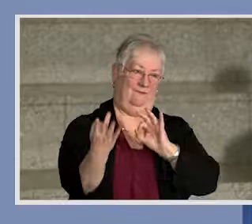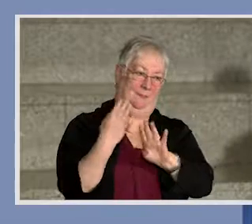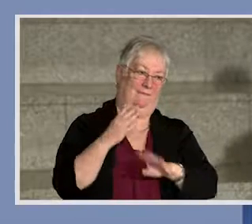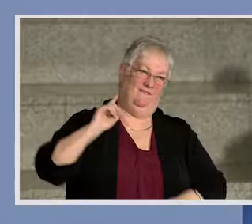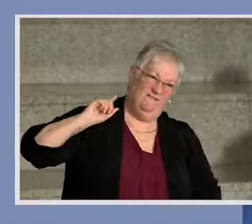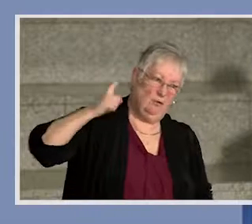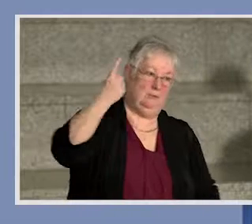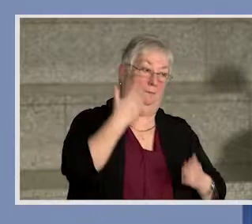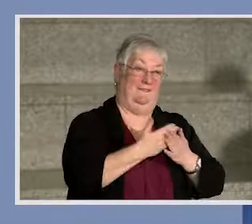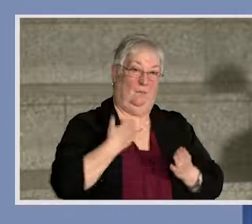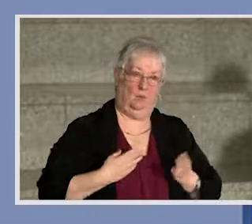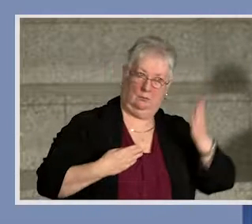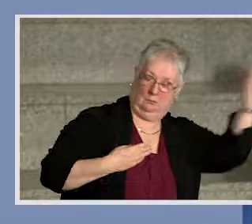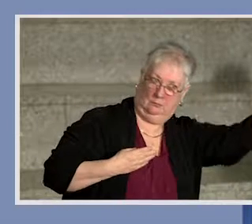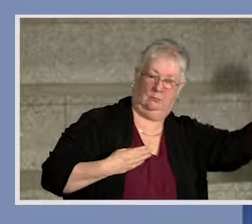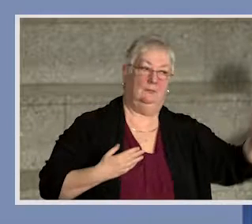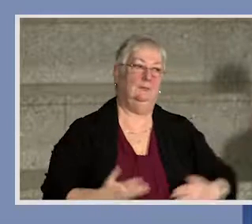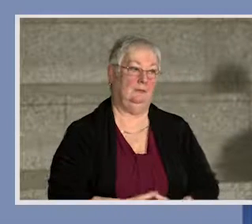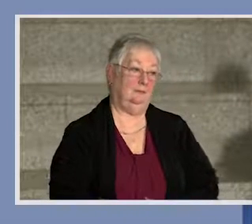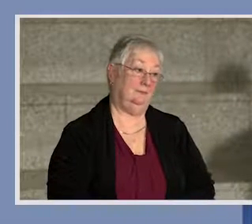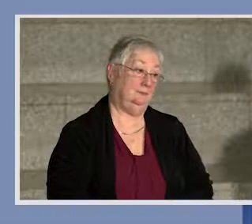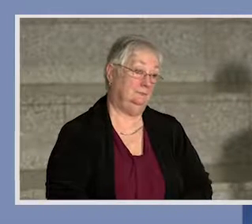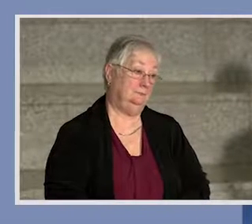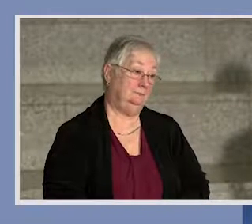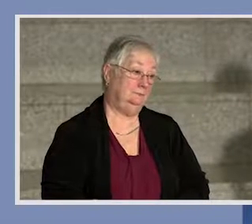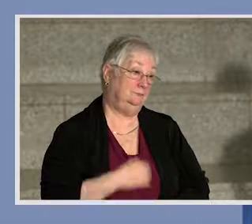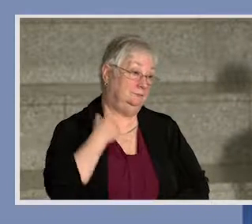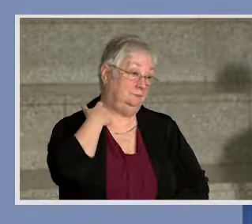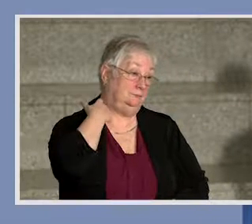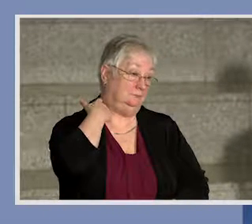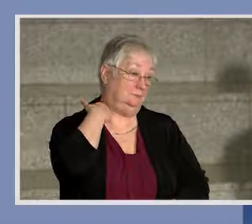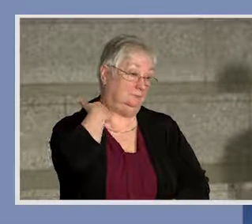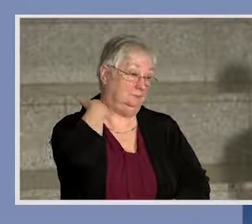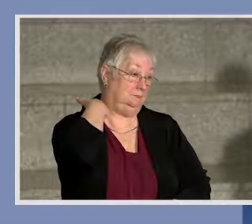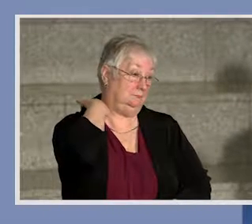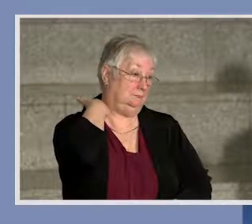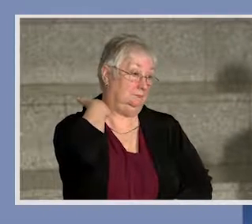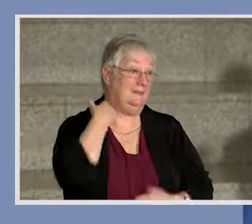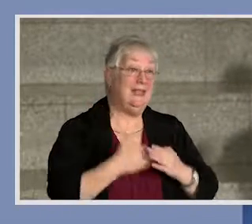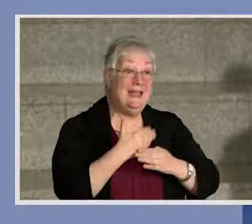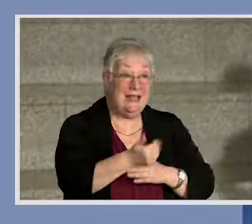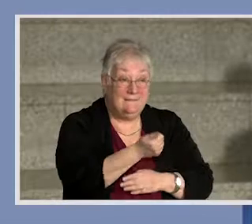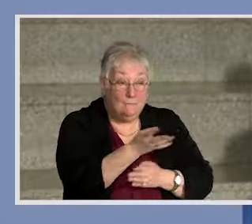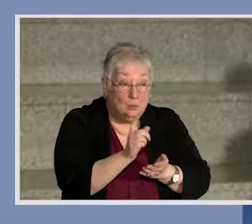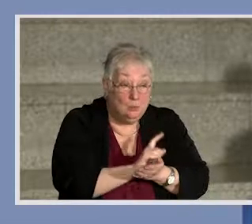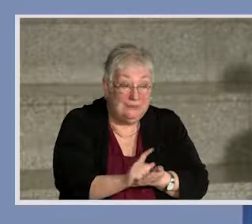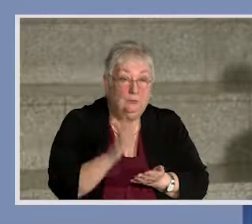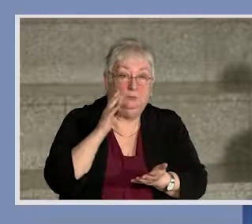ADMINISTRATOR, WE WILL BE TAKING INTO ACCOUNT ALL OF THE INPUT THAT WE RECEIVE FROM YOU AND AT THE OTHER TWO FORUMS WE'RE GOING